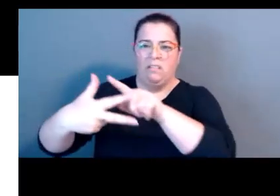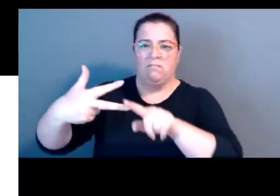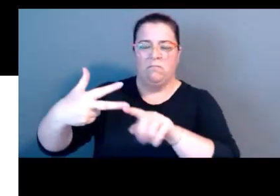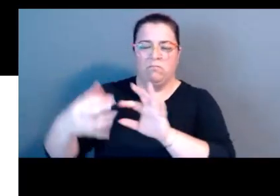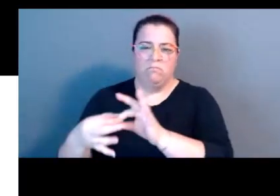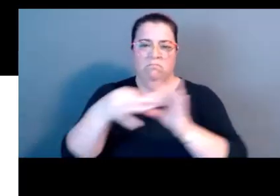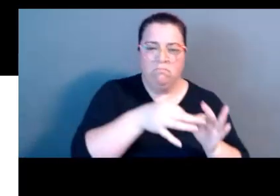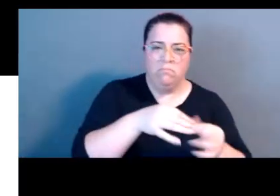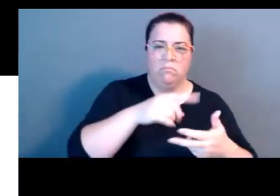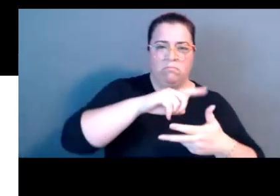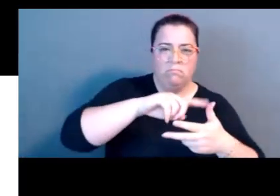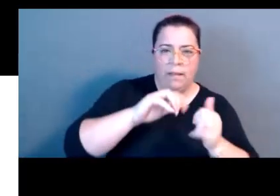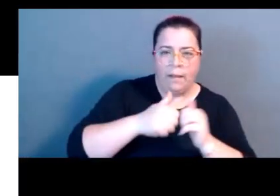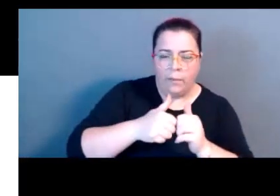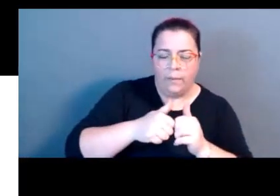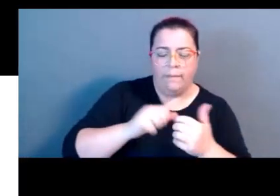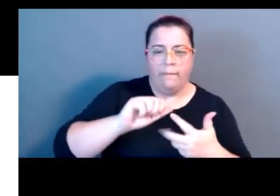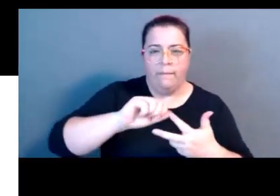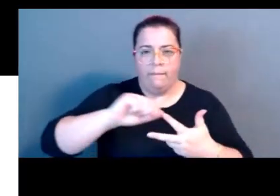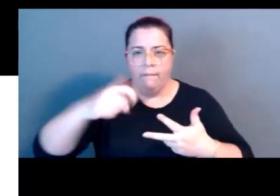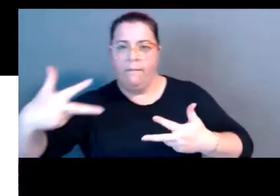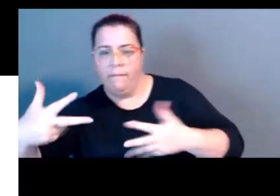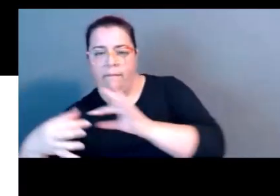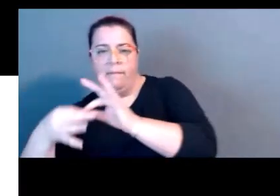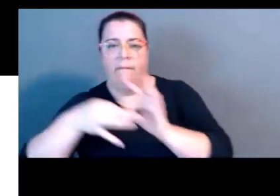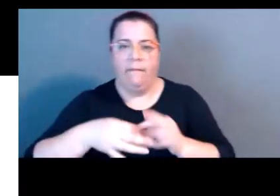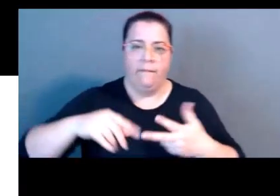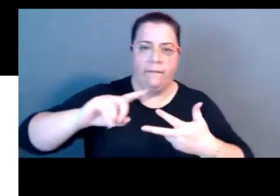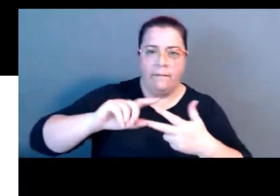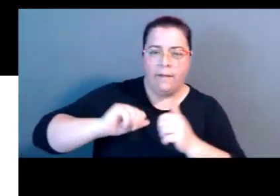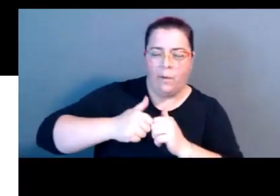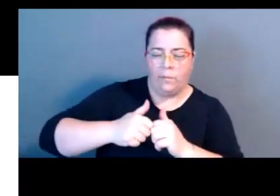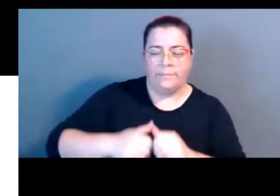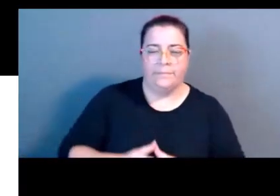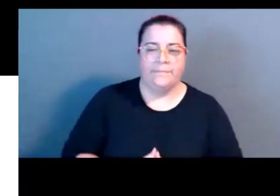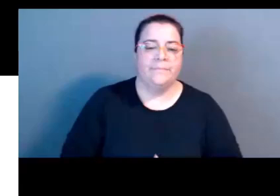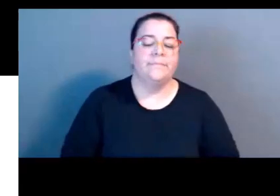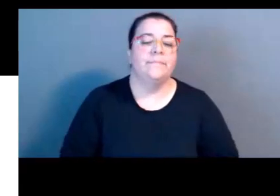I want to highlight two things about the assessment criteria right now.